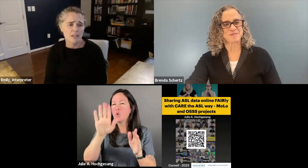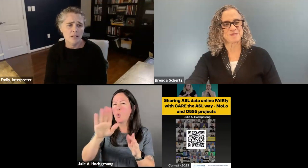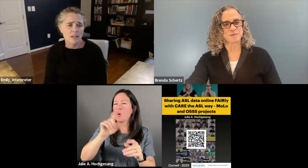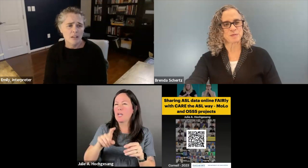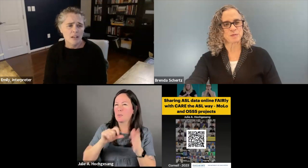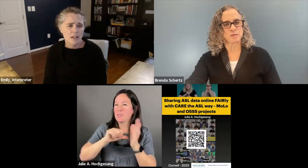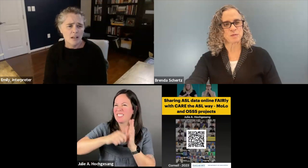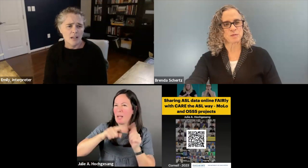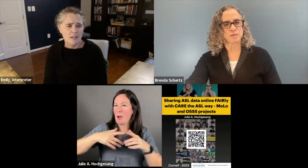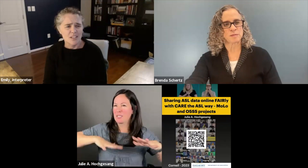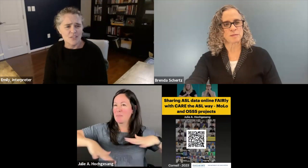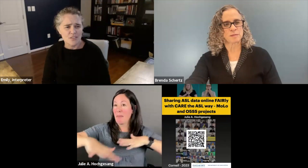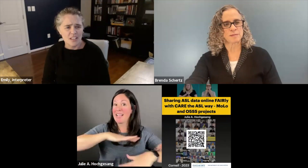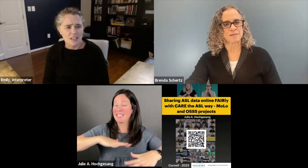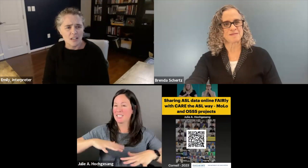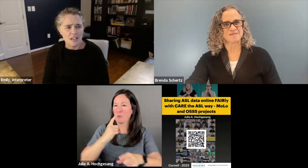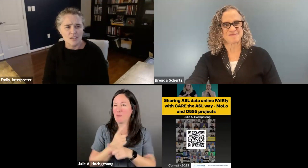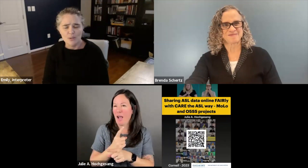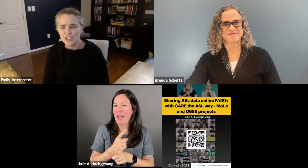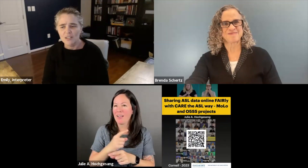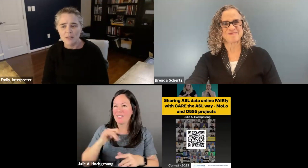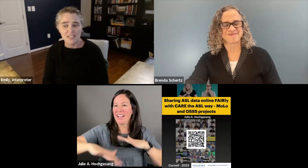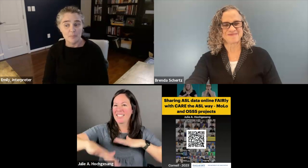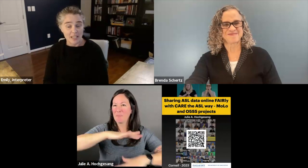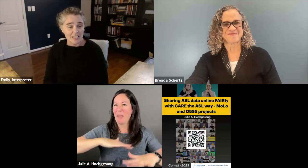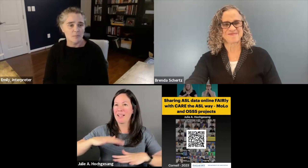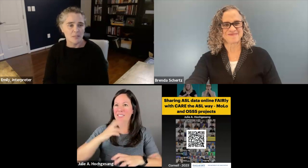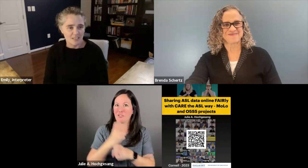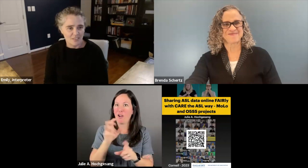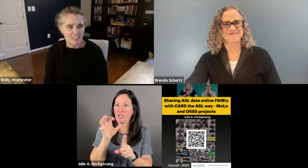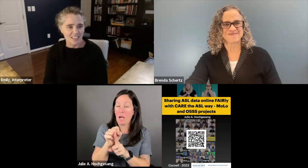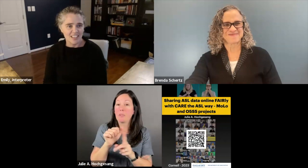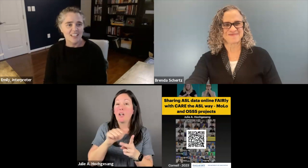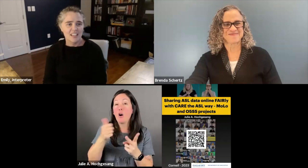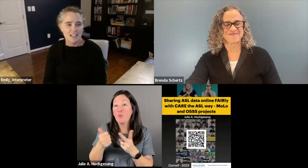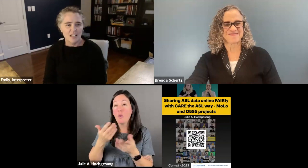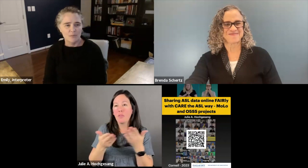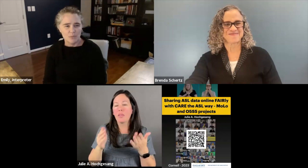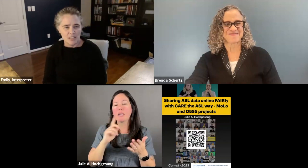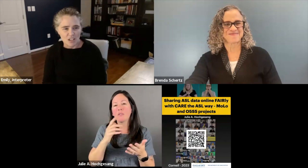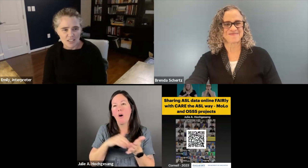people another thing the question about space specifically is hard to